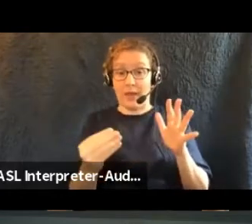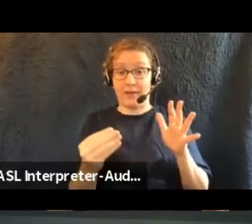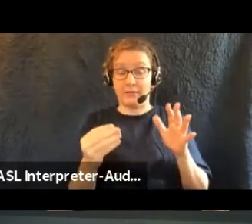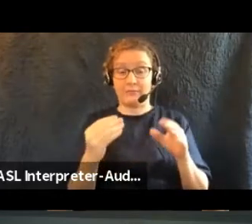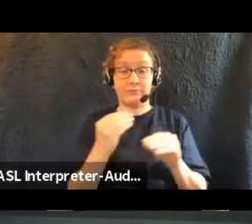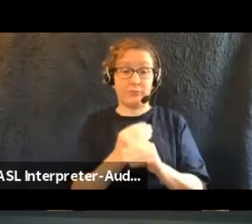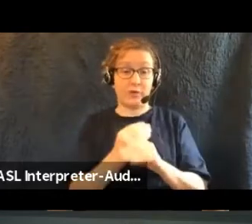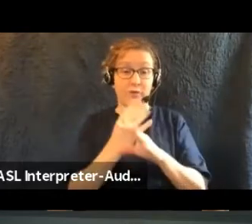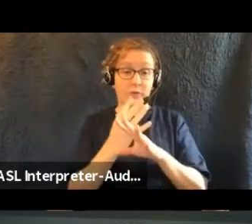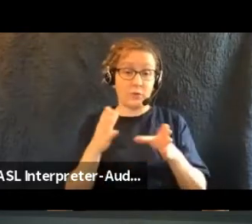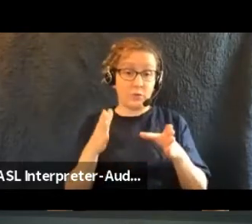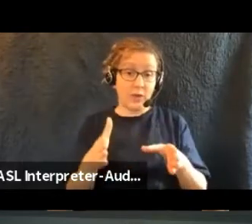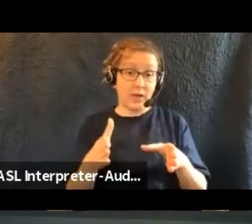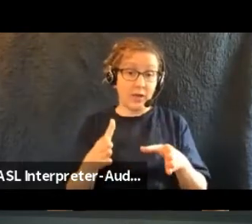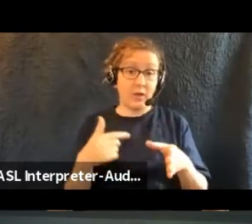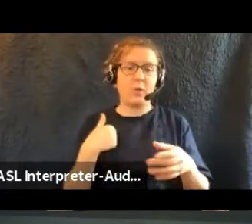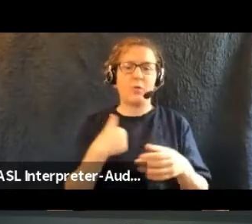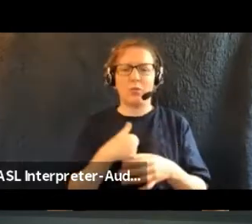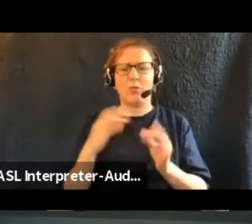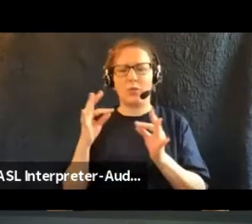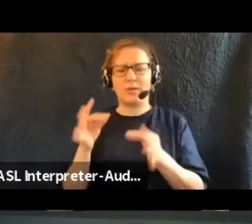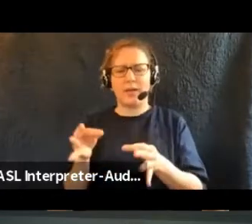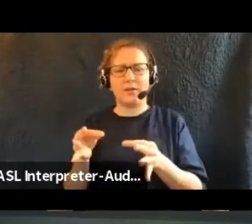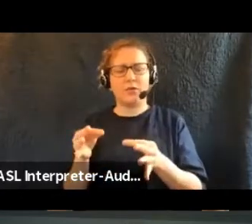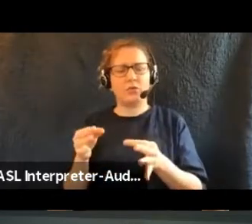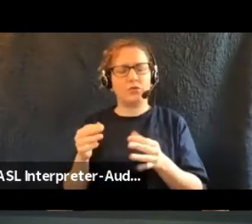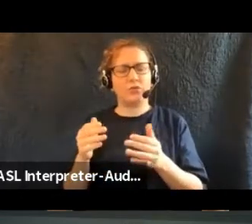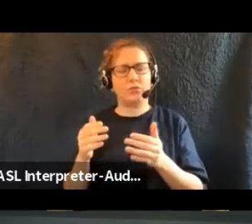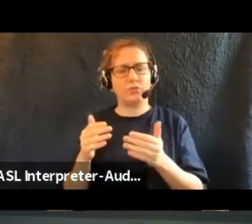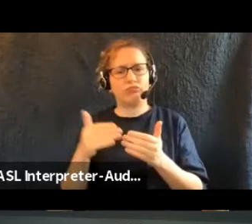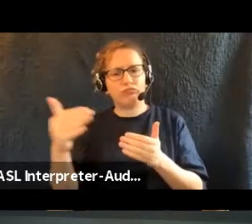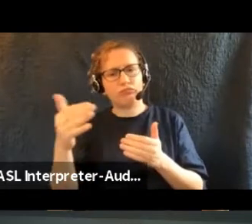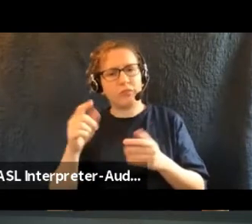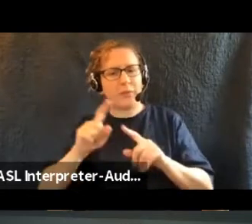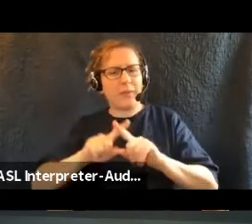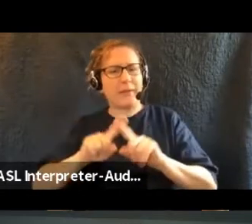manner, we decided to do something different and kind of reinvent things that would be